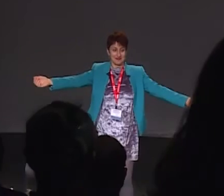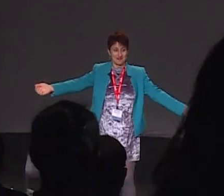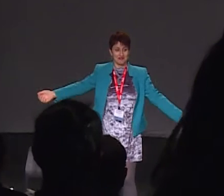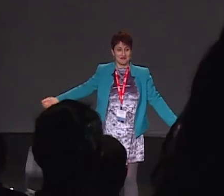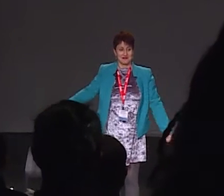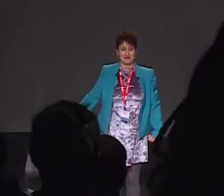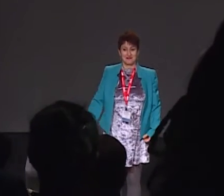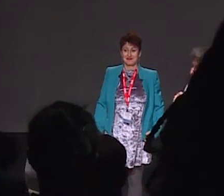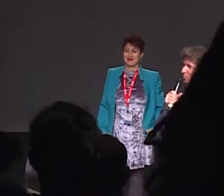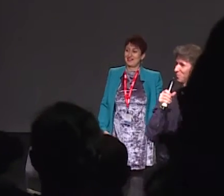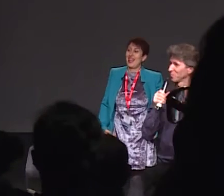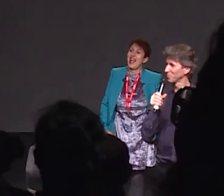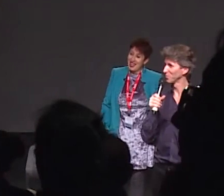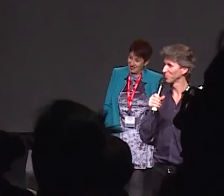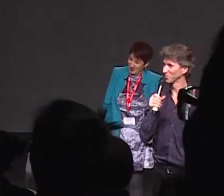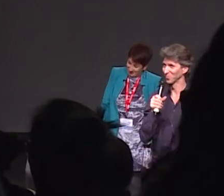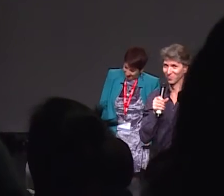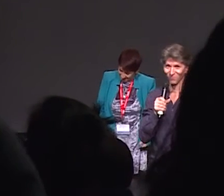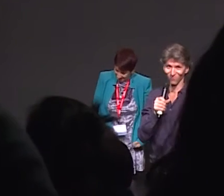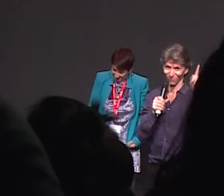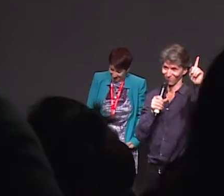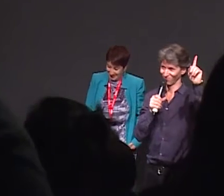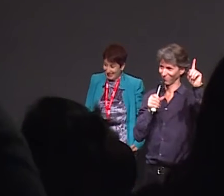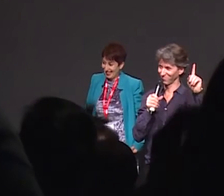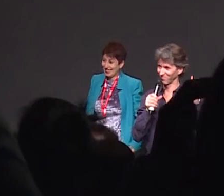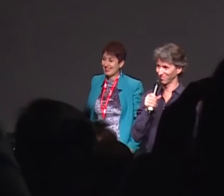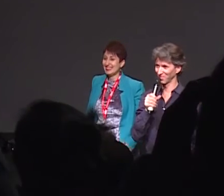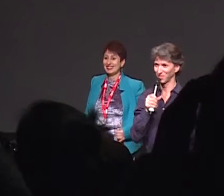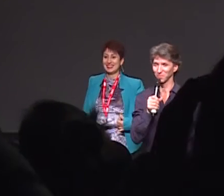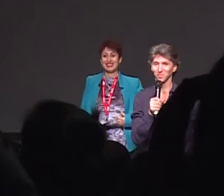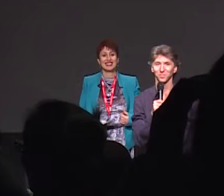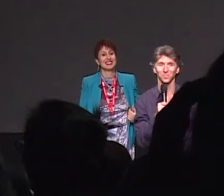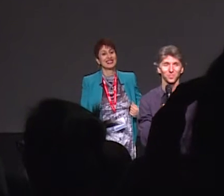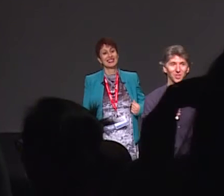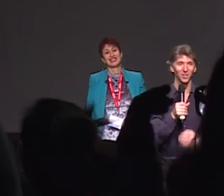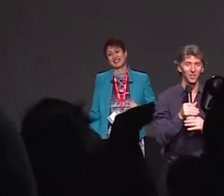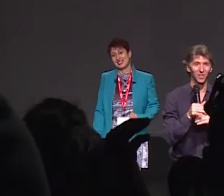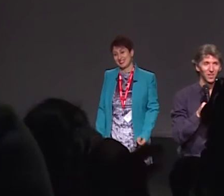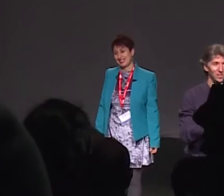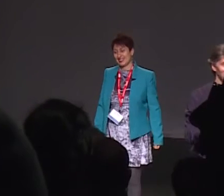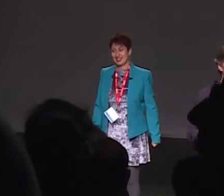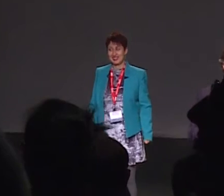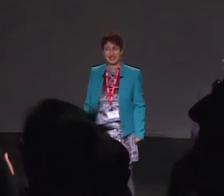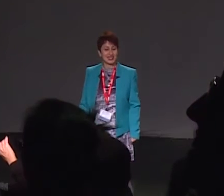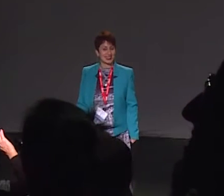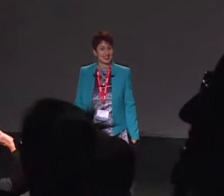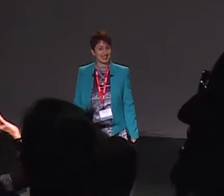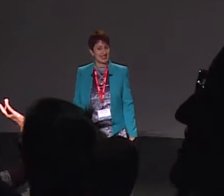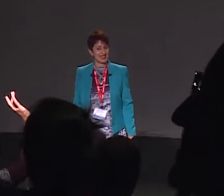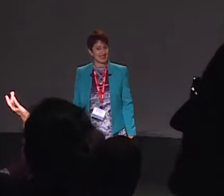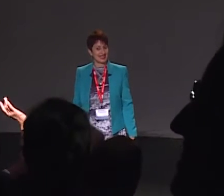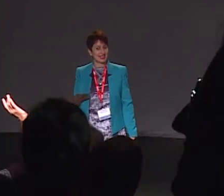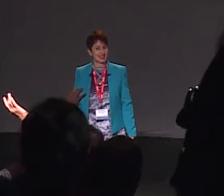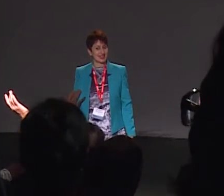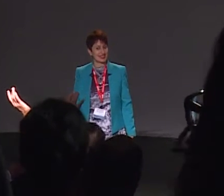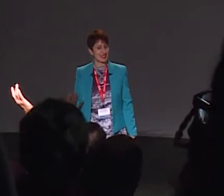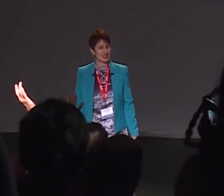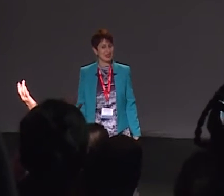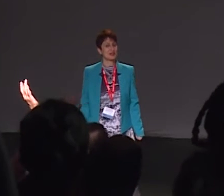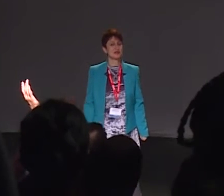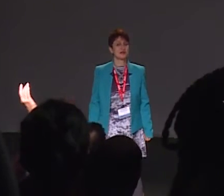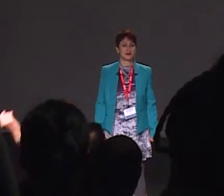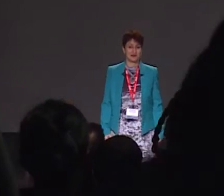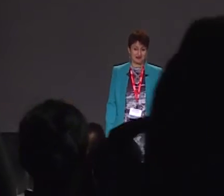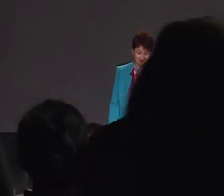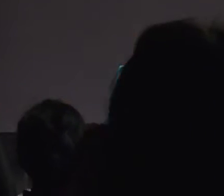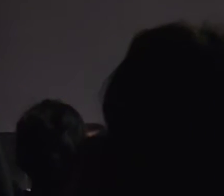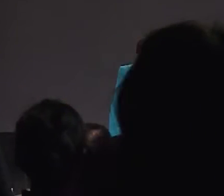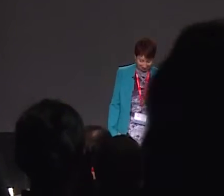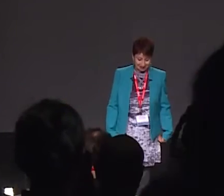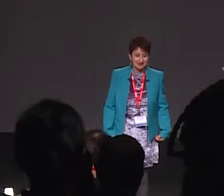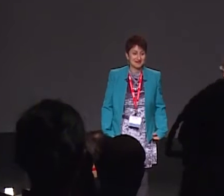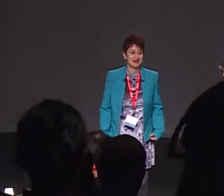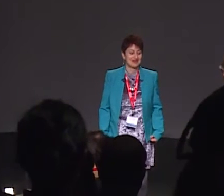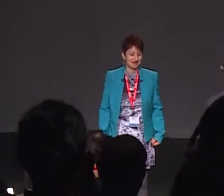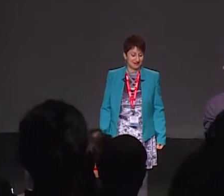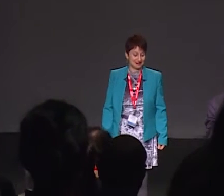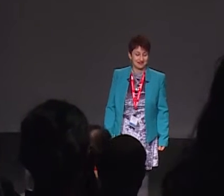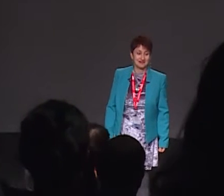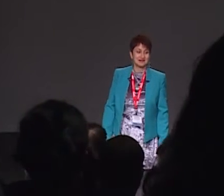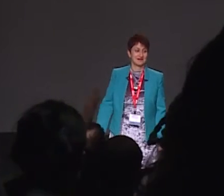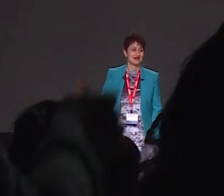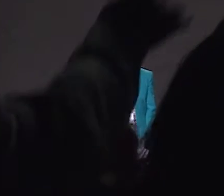Can we have music?